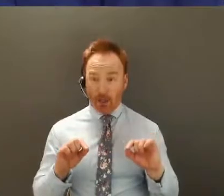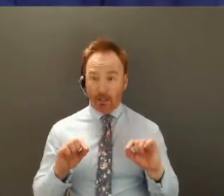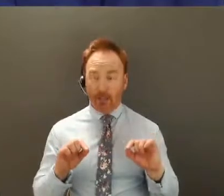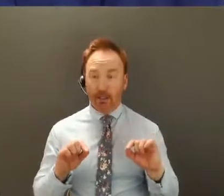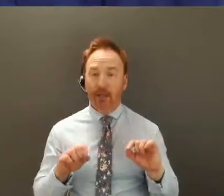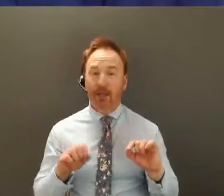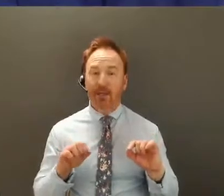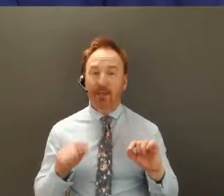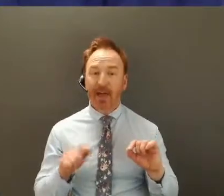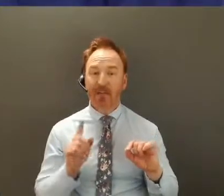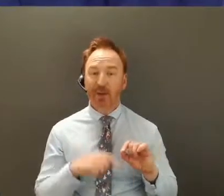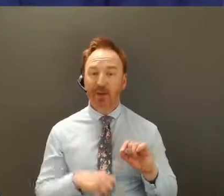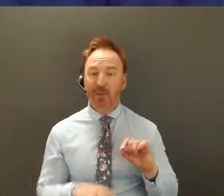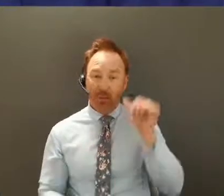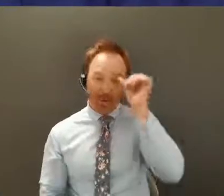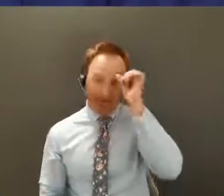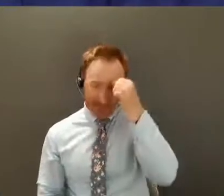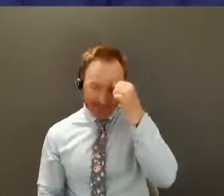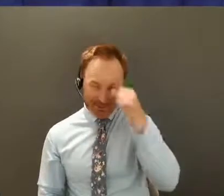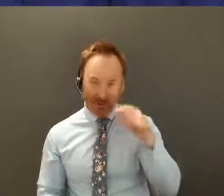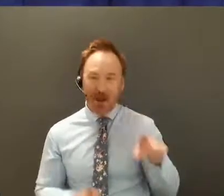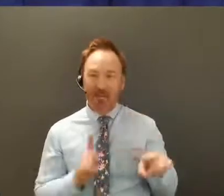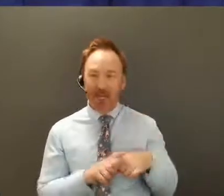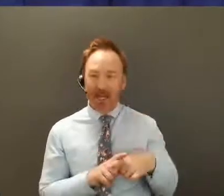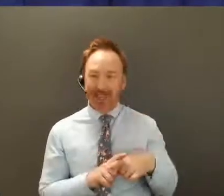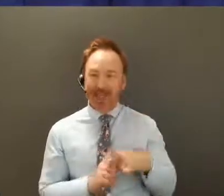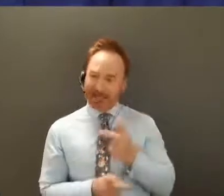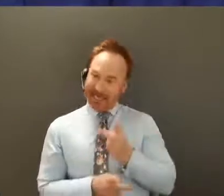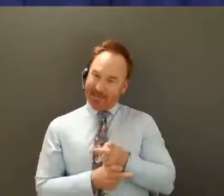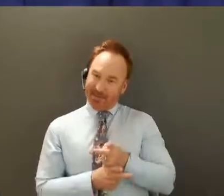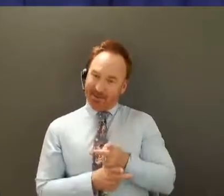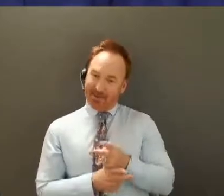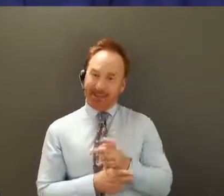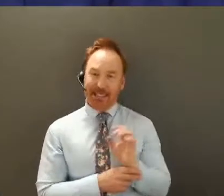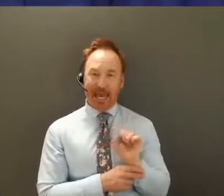30,602 and second doses is